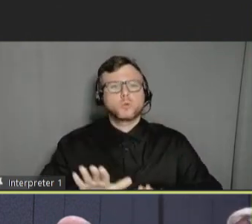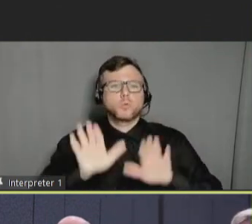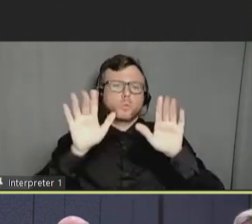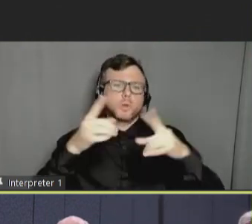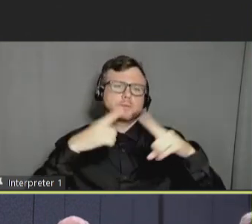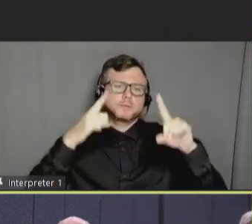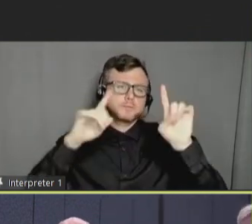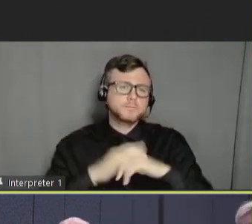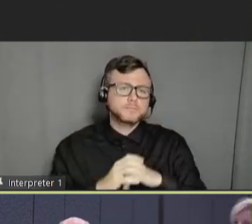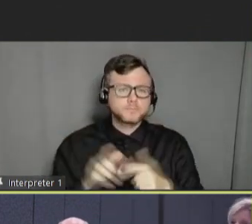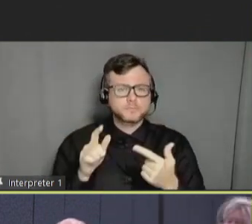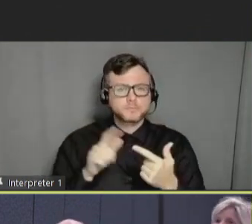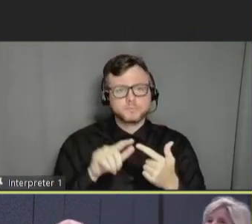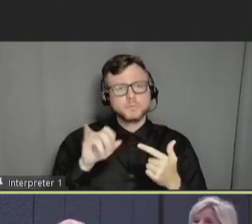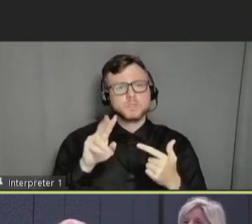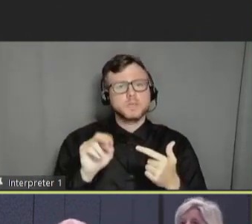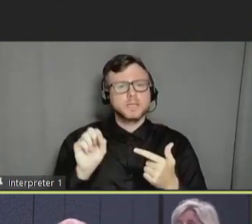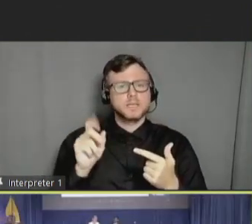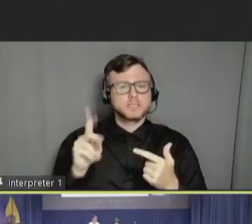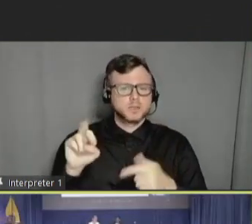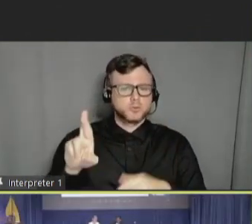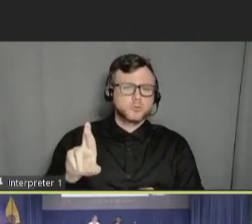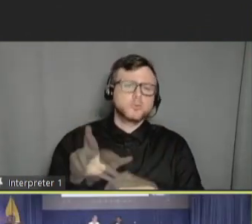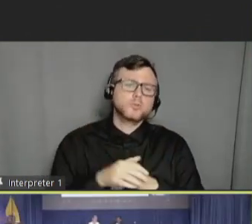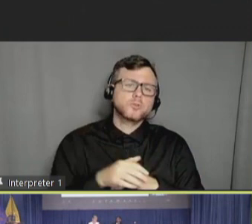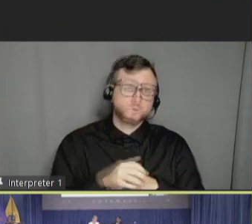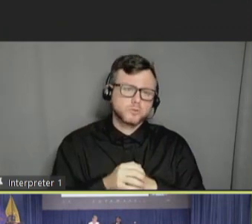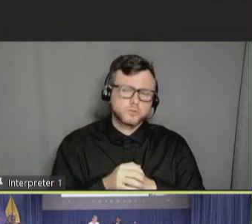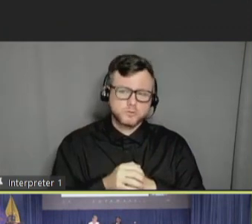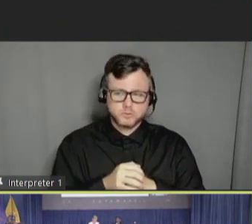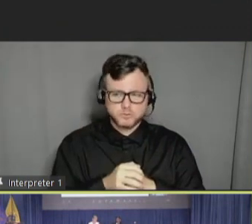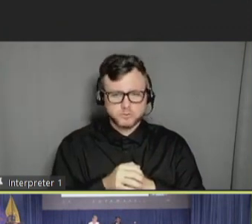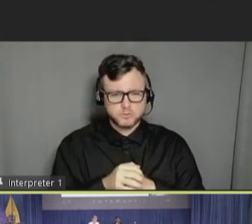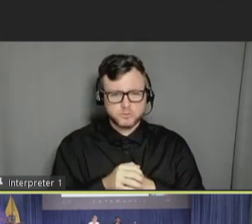Robert Hopkins: John Iskander? All right. Daniel Hoft?